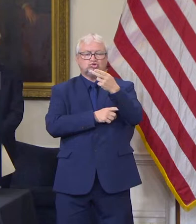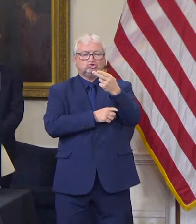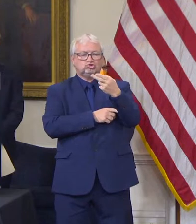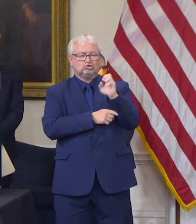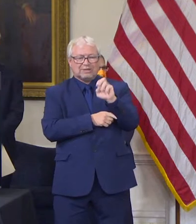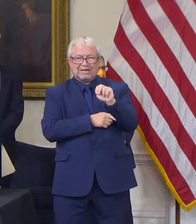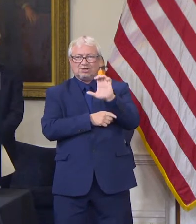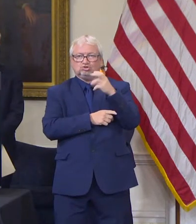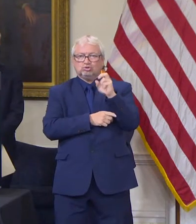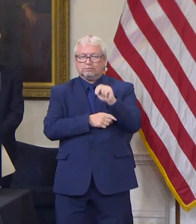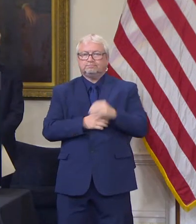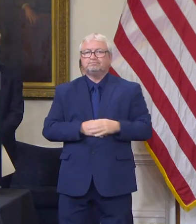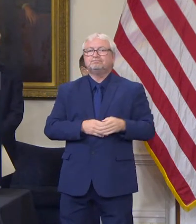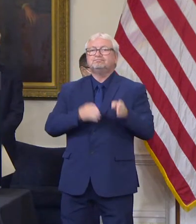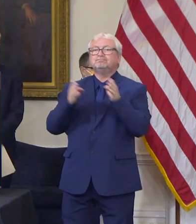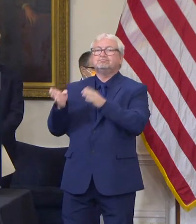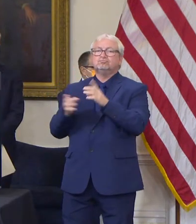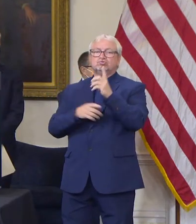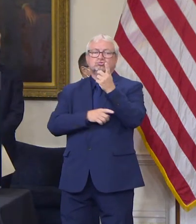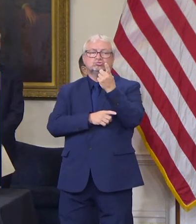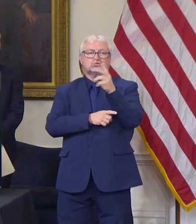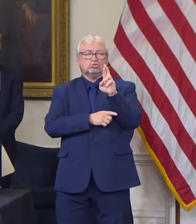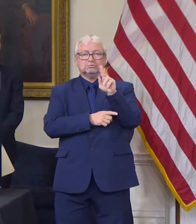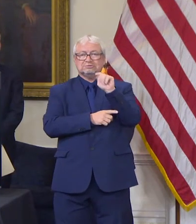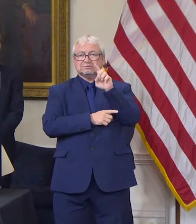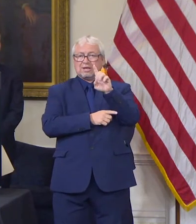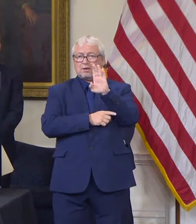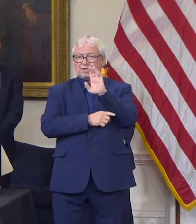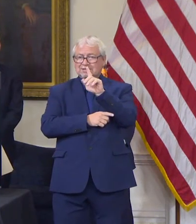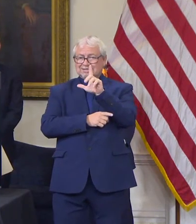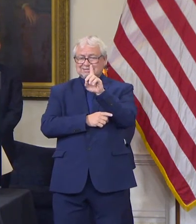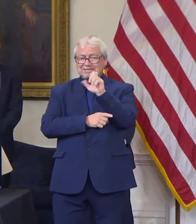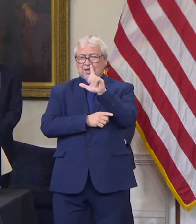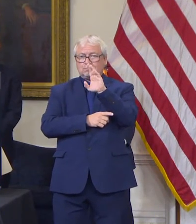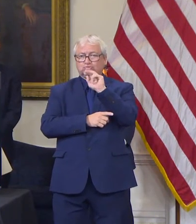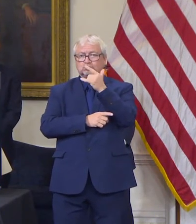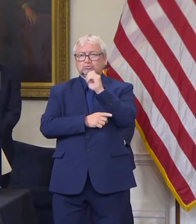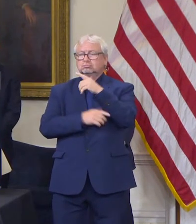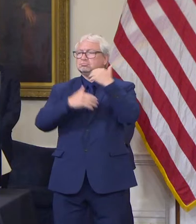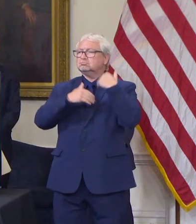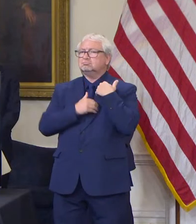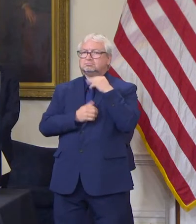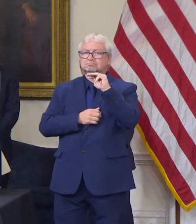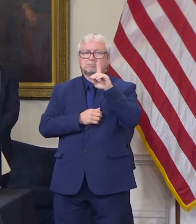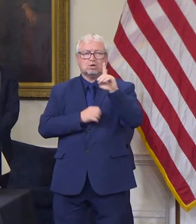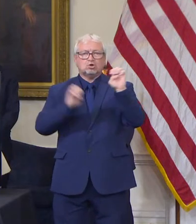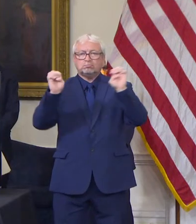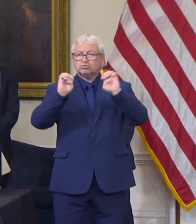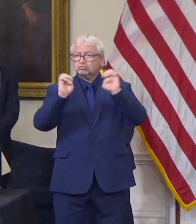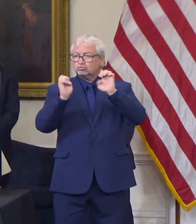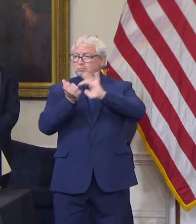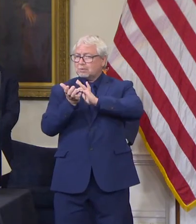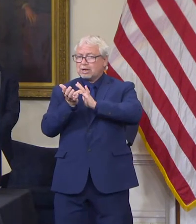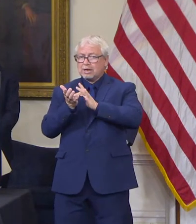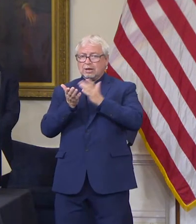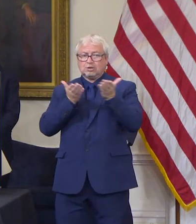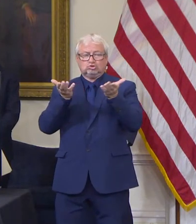Schrader, Deputy Secretary for public health services Dr. Jinlene Chan, and Dr. Ted Delbridge, the executive director of the